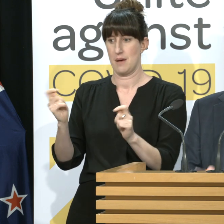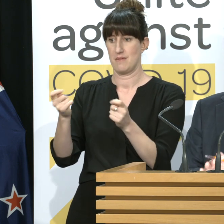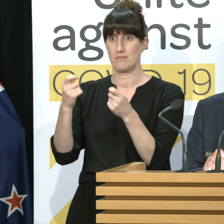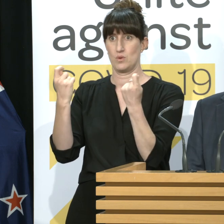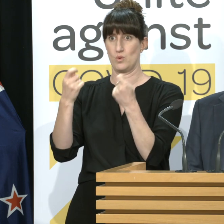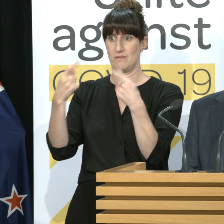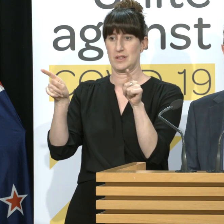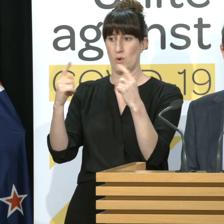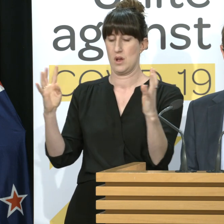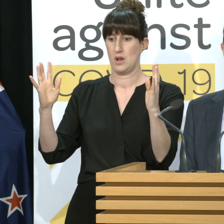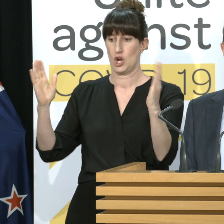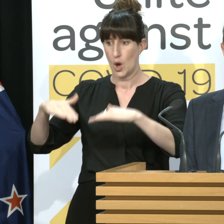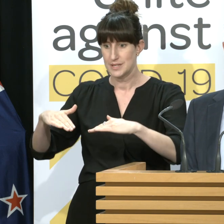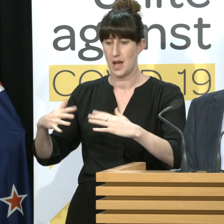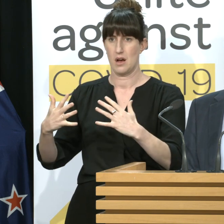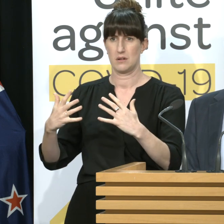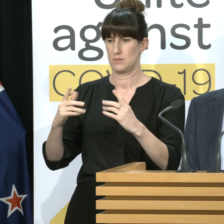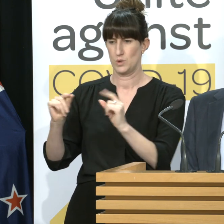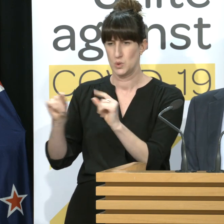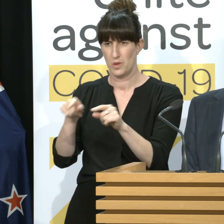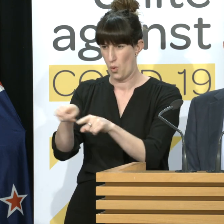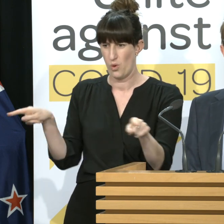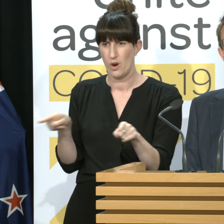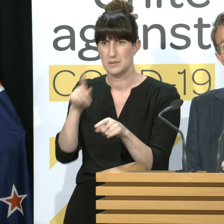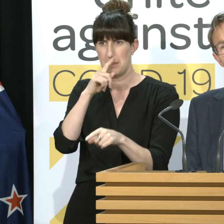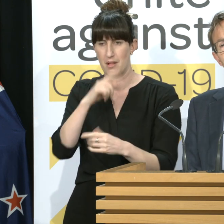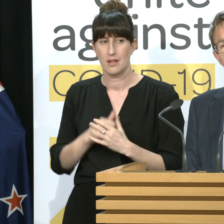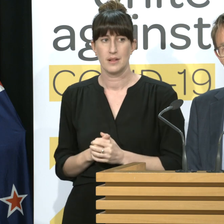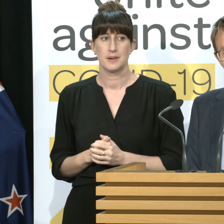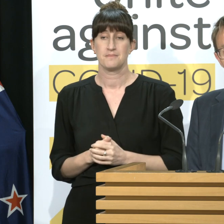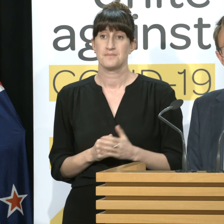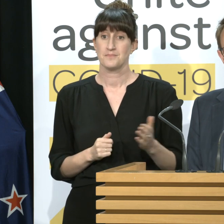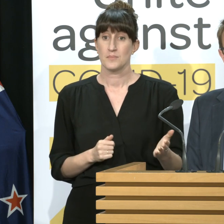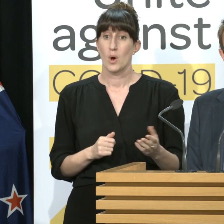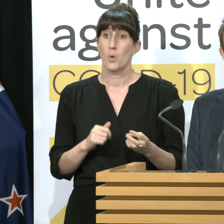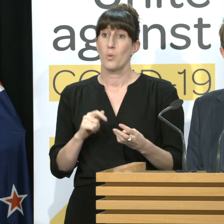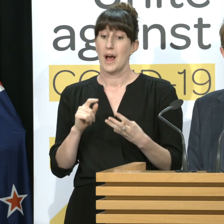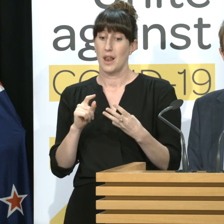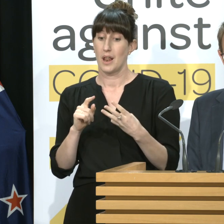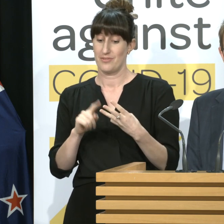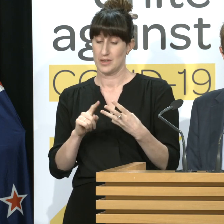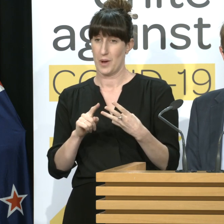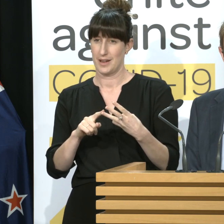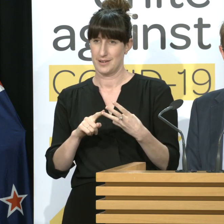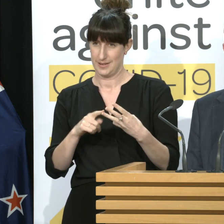So the situation here is that the scenario we had been tested that someone actually tested positive once they've gone home from a festival.